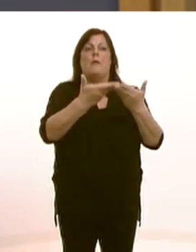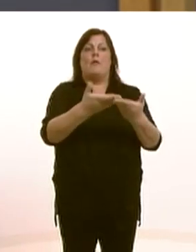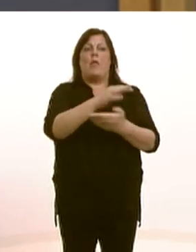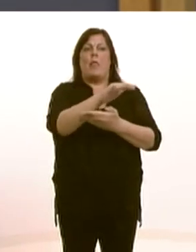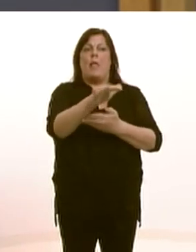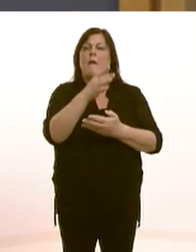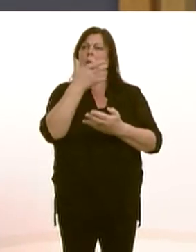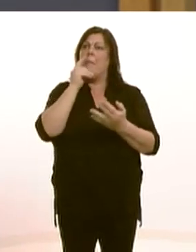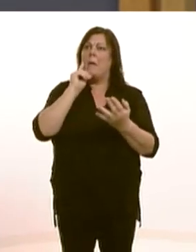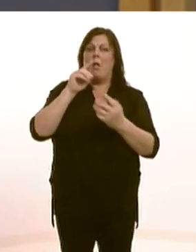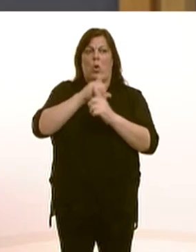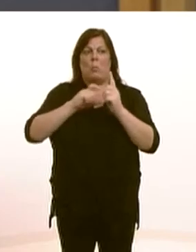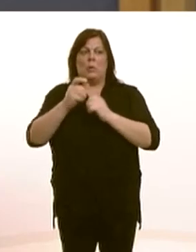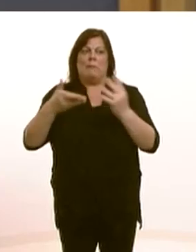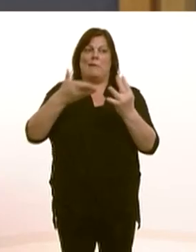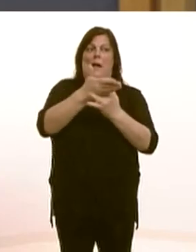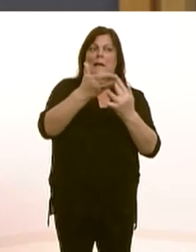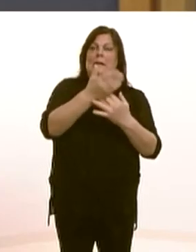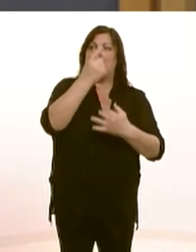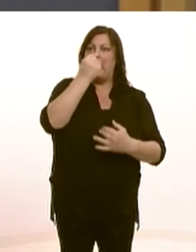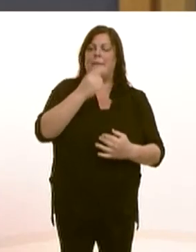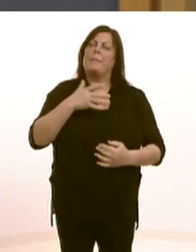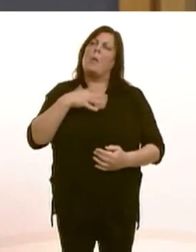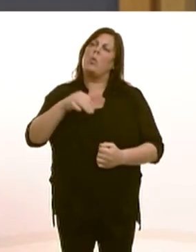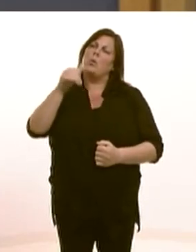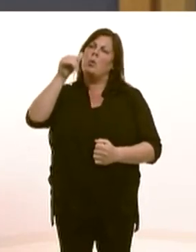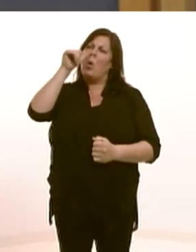Hefin David: I wanted to ask, particularly, for an update on the Welsh Governmentís plans